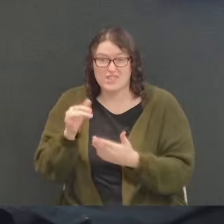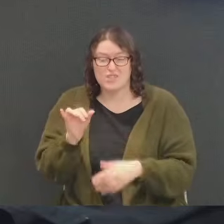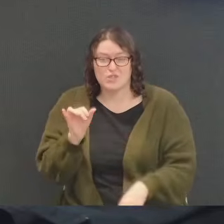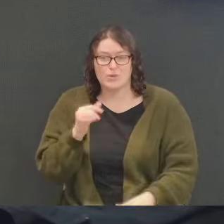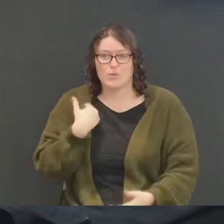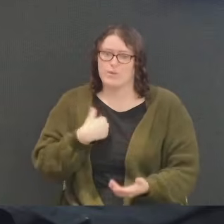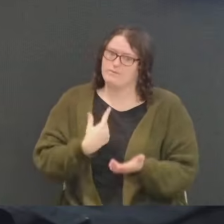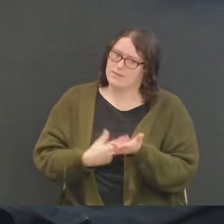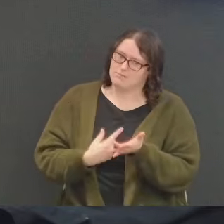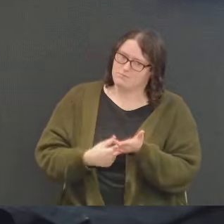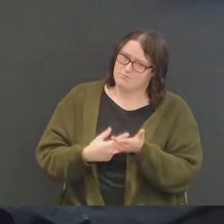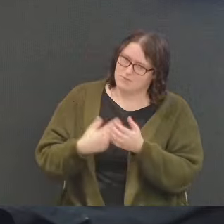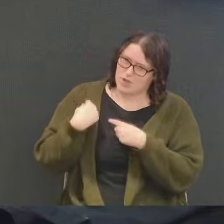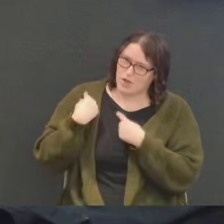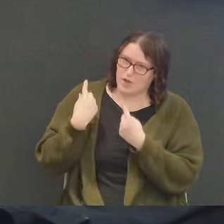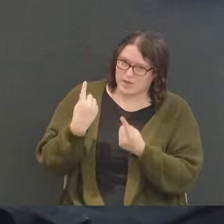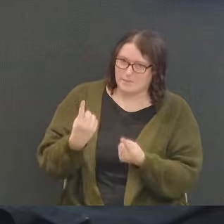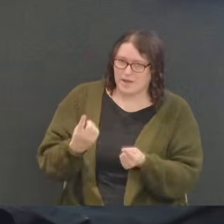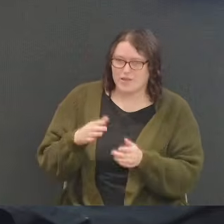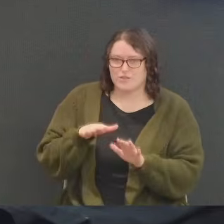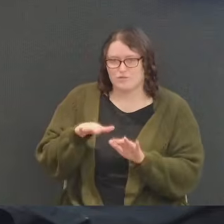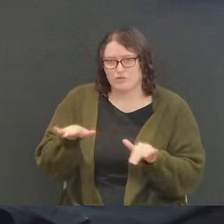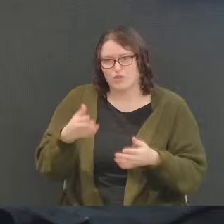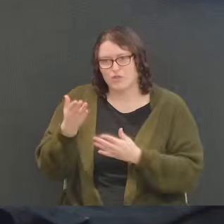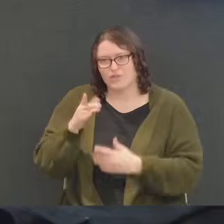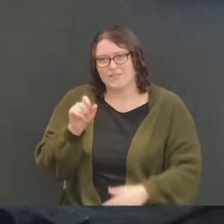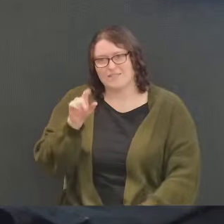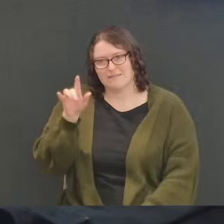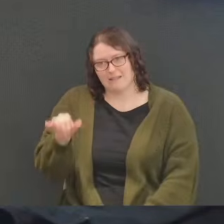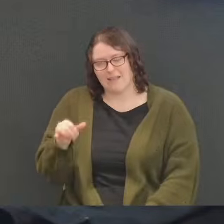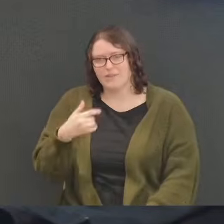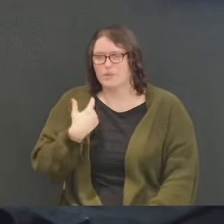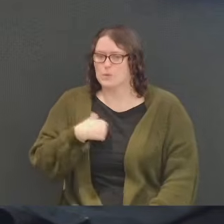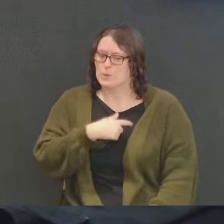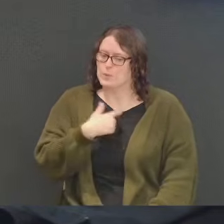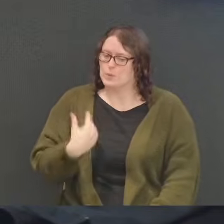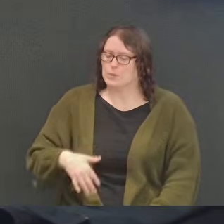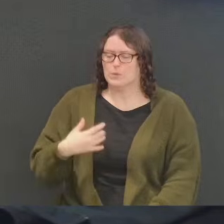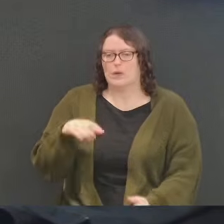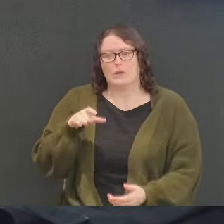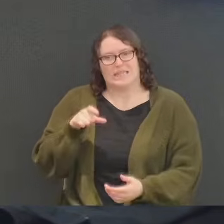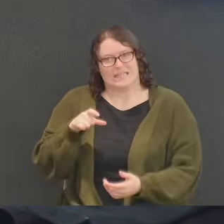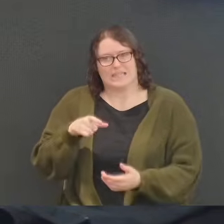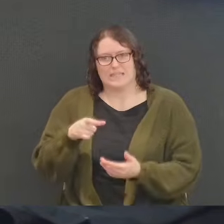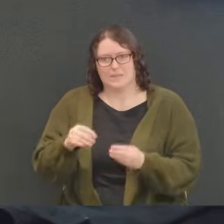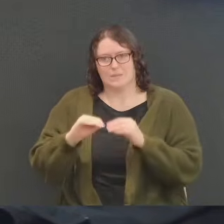been talking about, the children's services levy and the need for additional funding there. if the